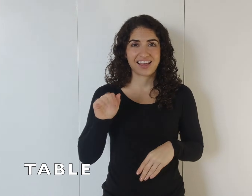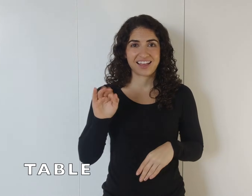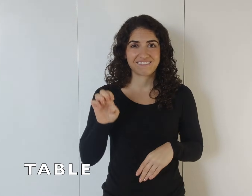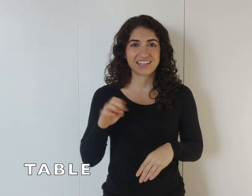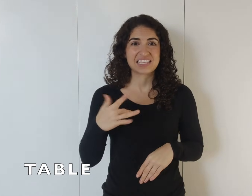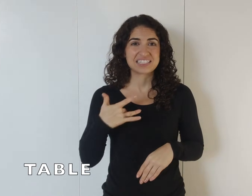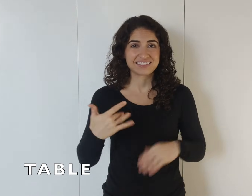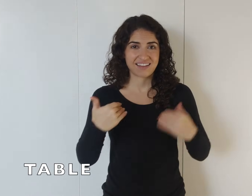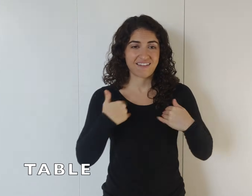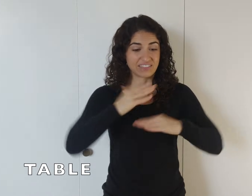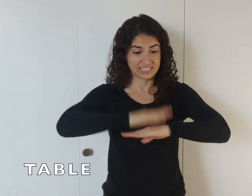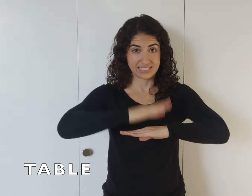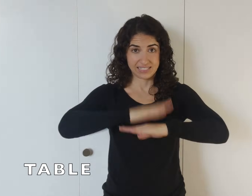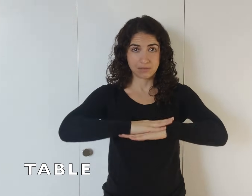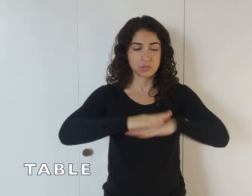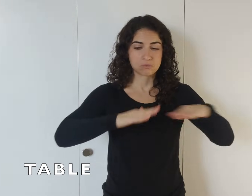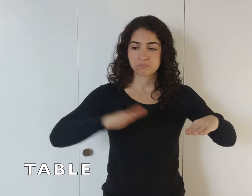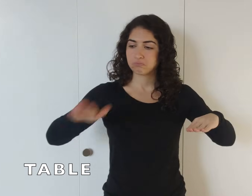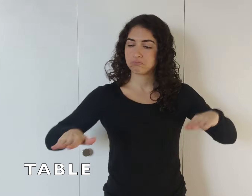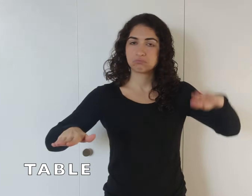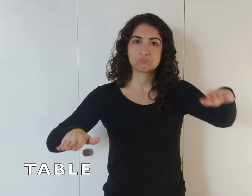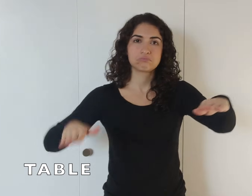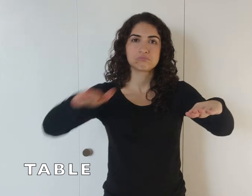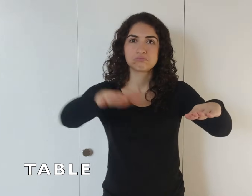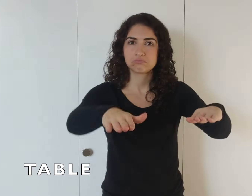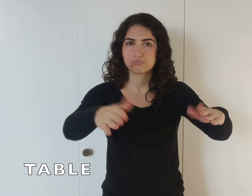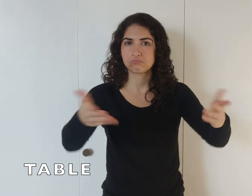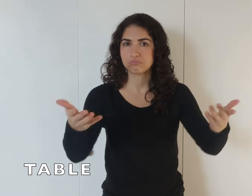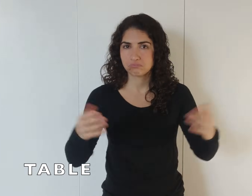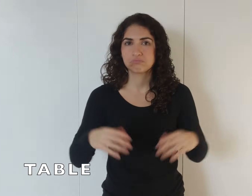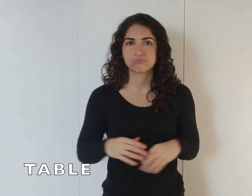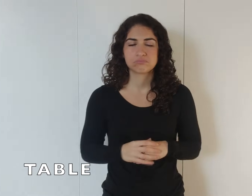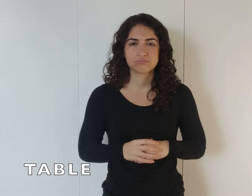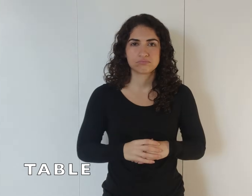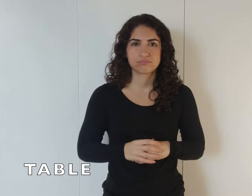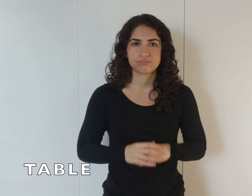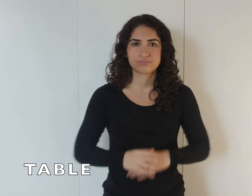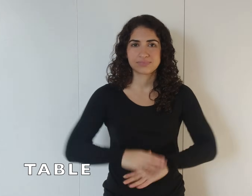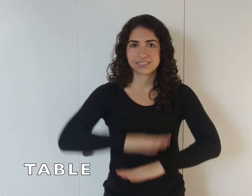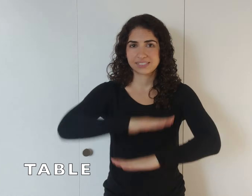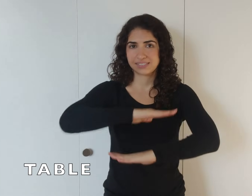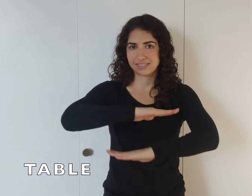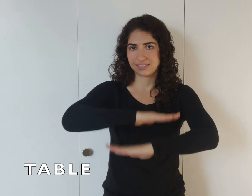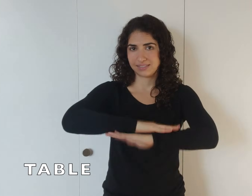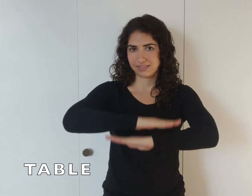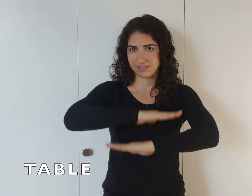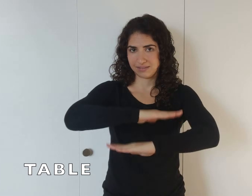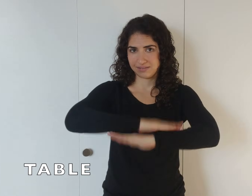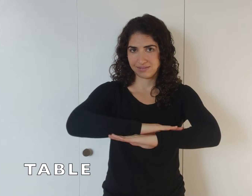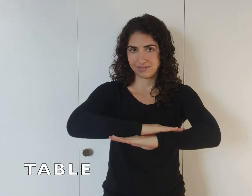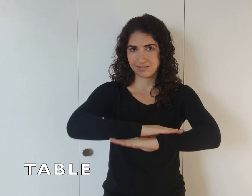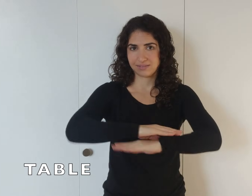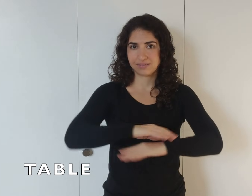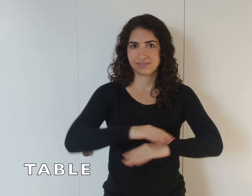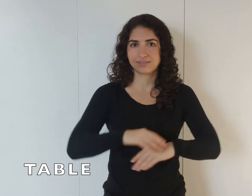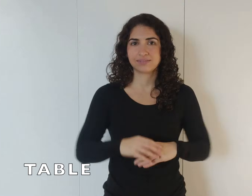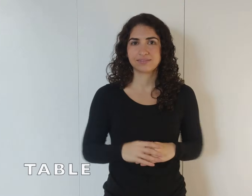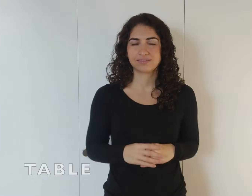Cafes tend to have tables around. TABLE.